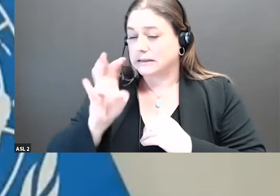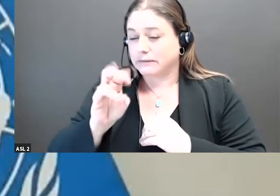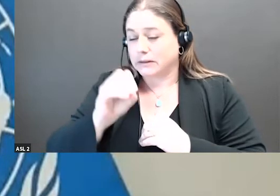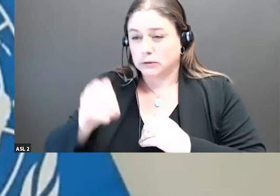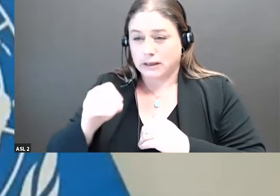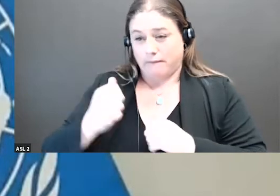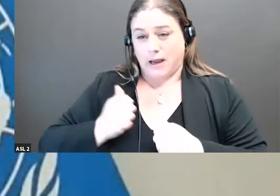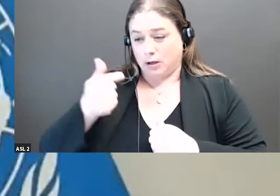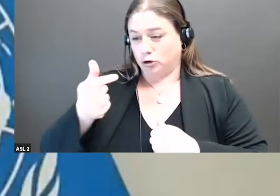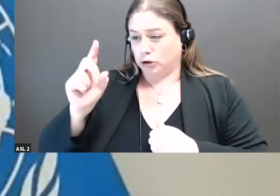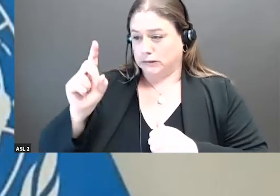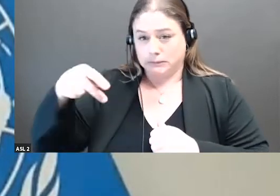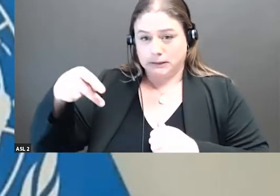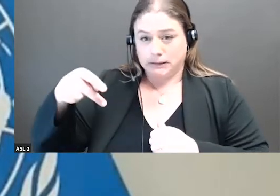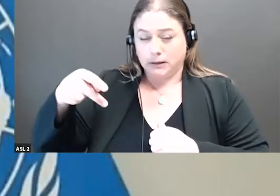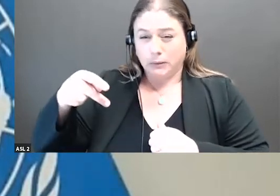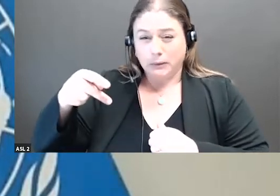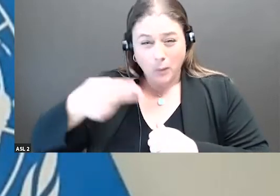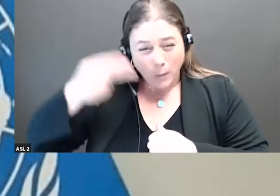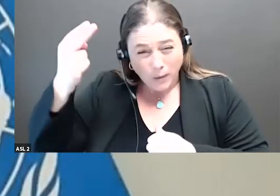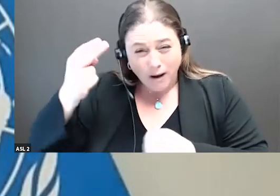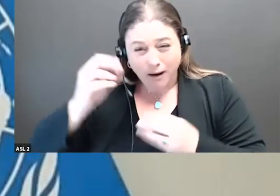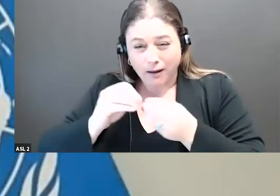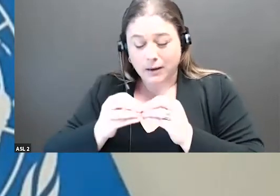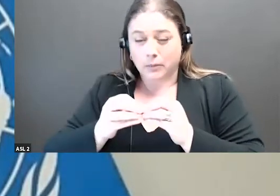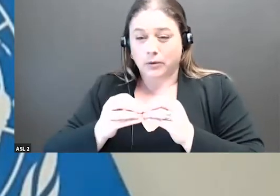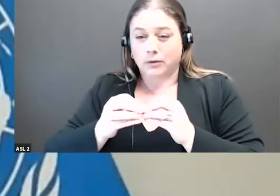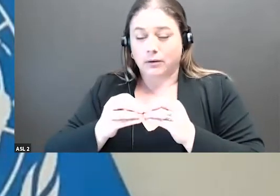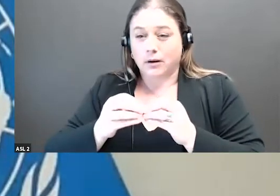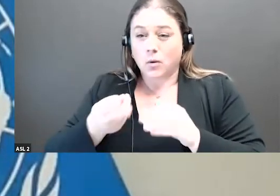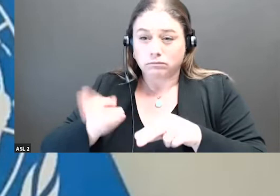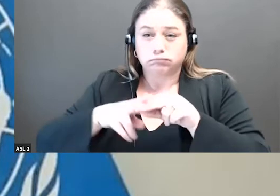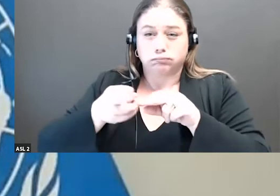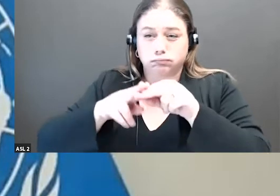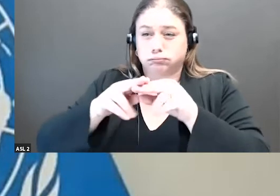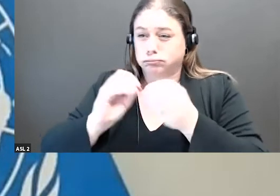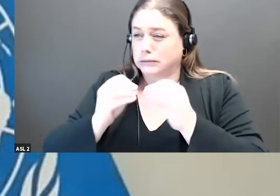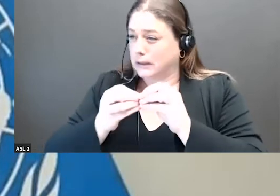It's a huge number, with the benefits of increased labour force participation being at least 3% of